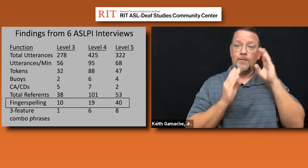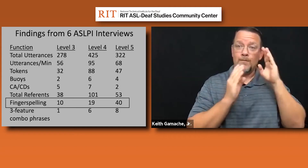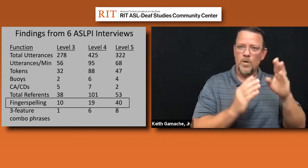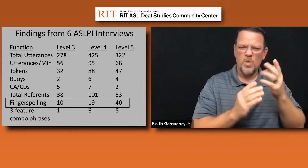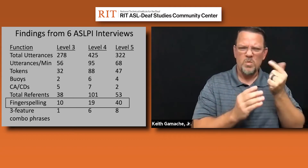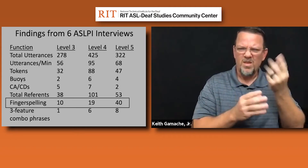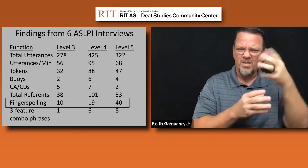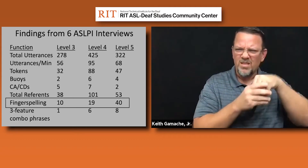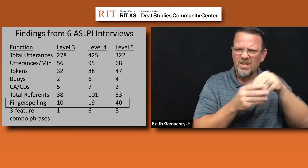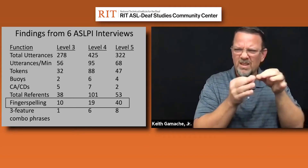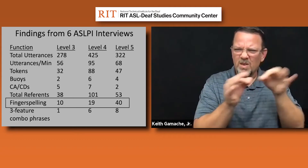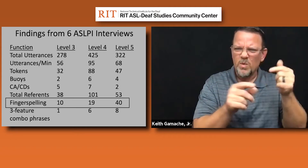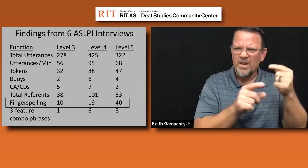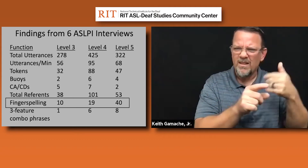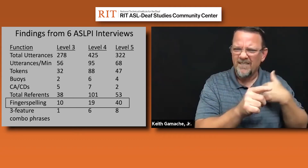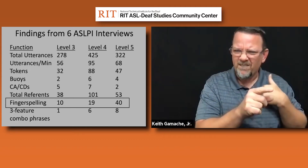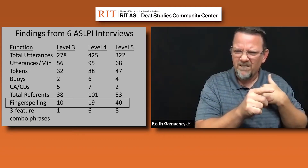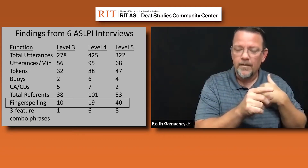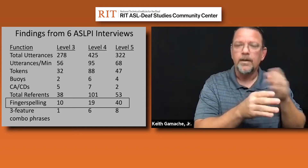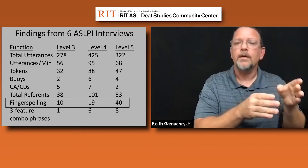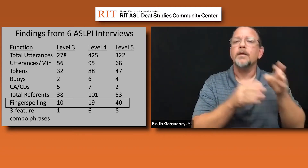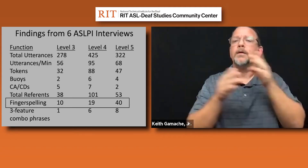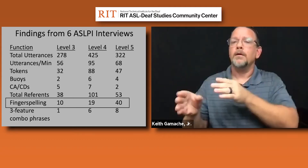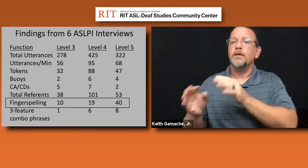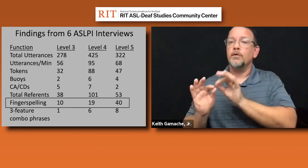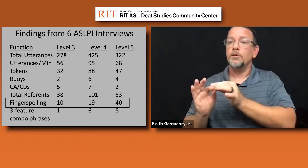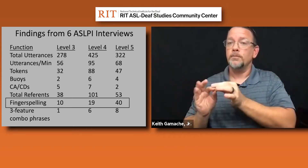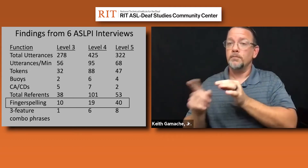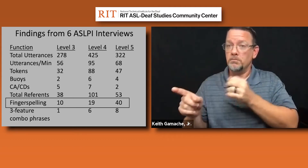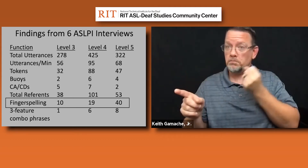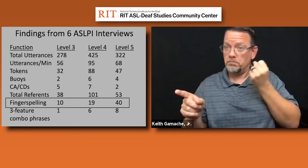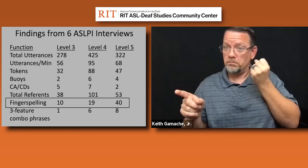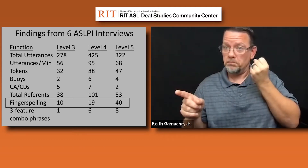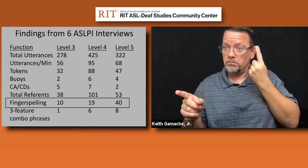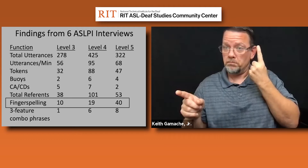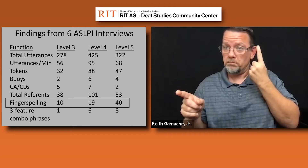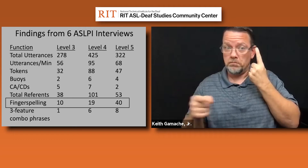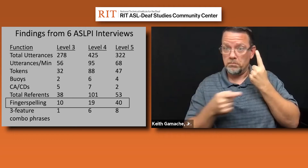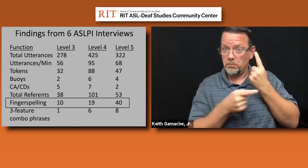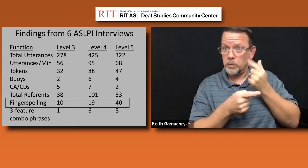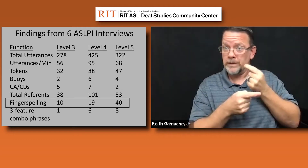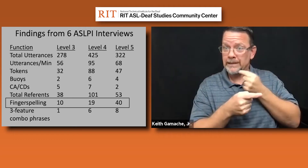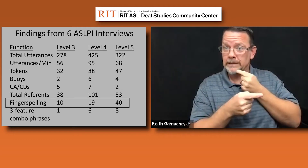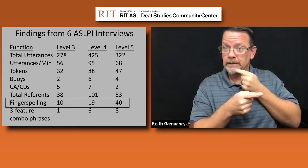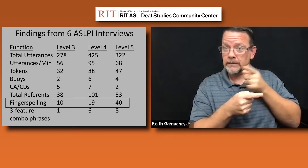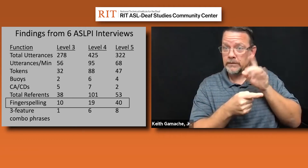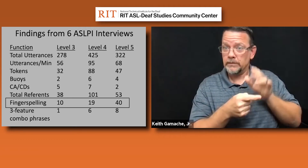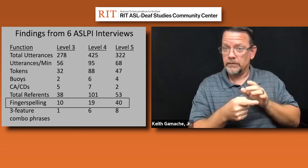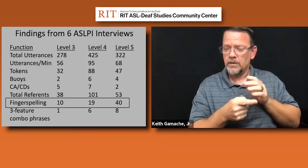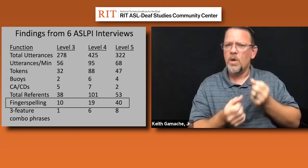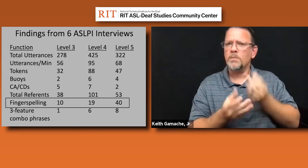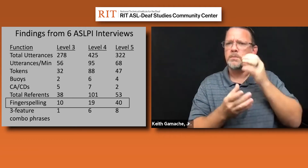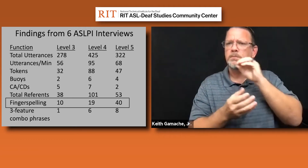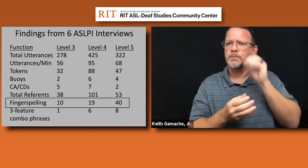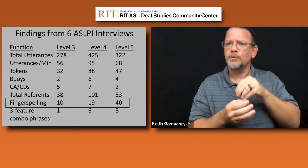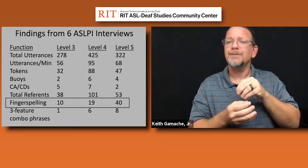so what, exactly, is a part of the proficiency exam, and part of the language is, do interpreters